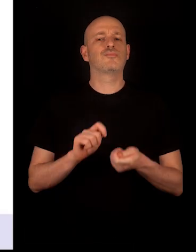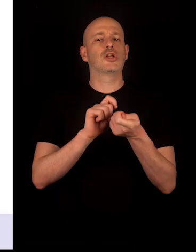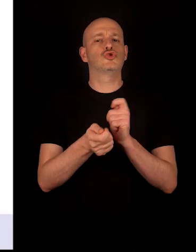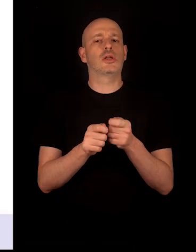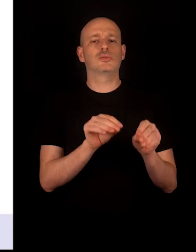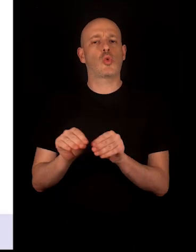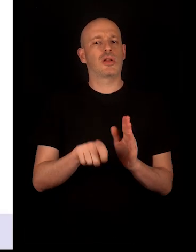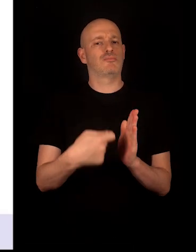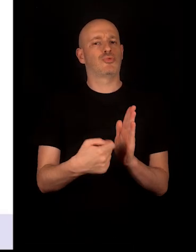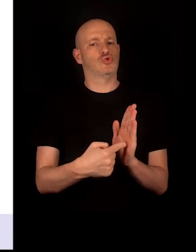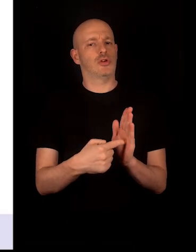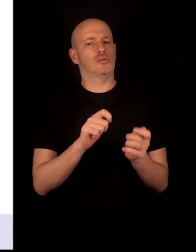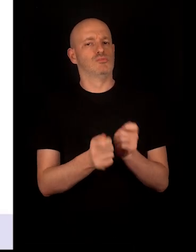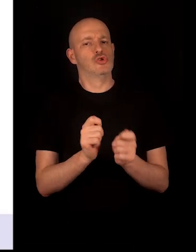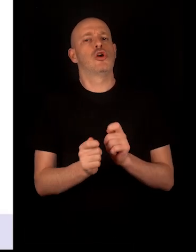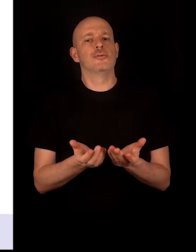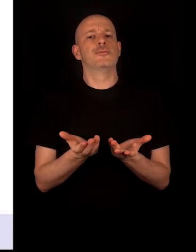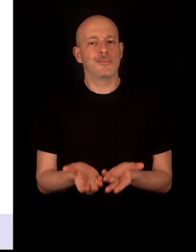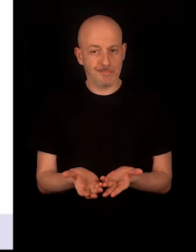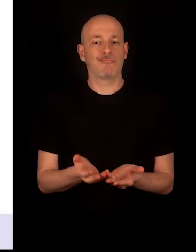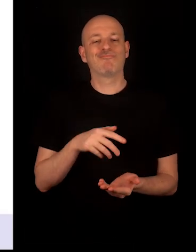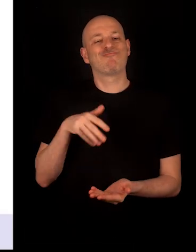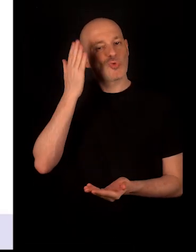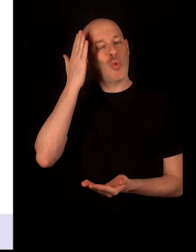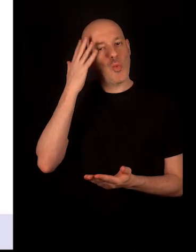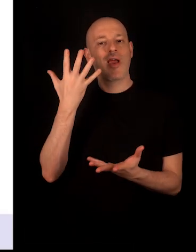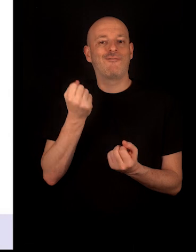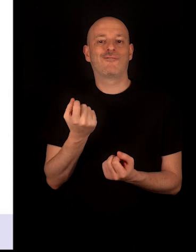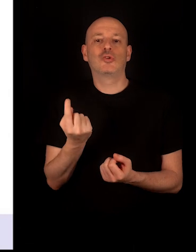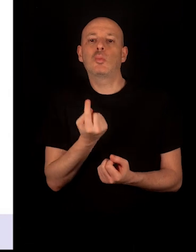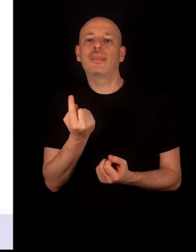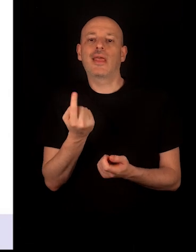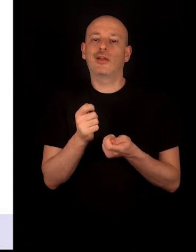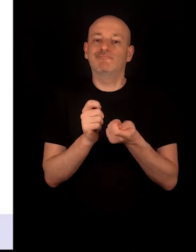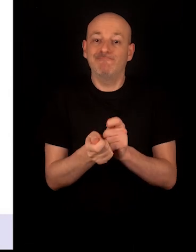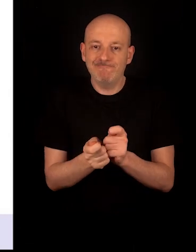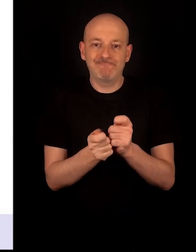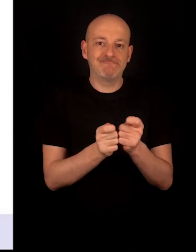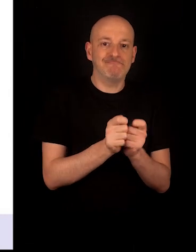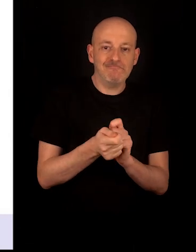Changes to the mobility project. We know that sometimes changes